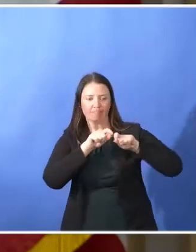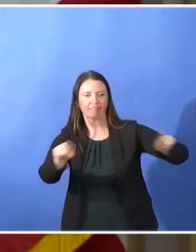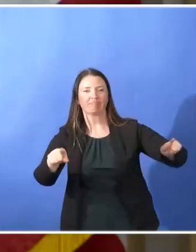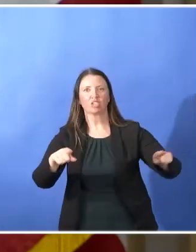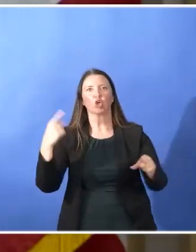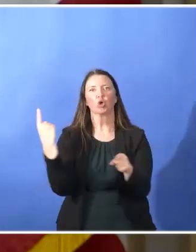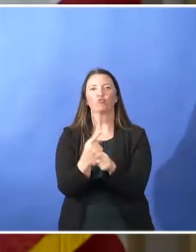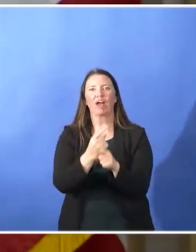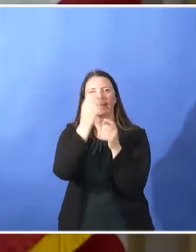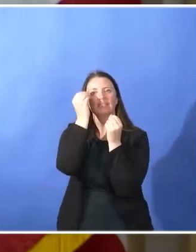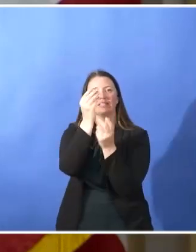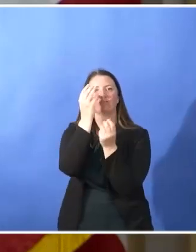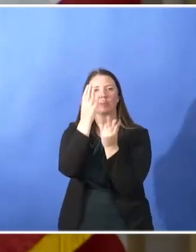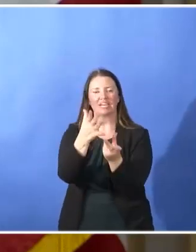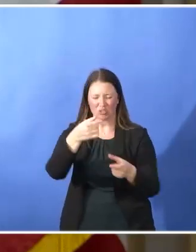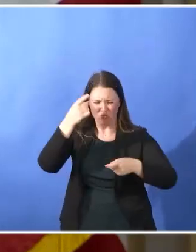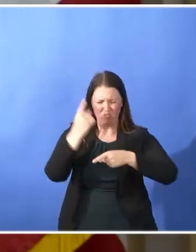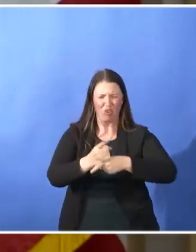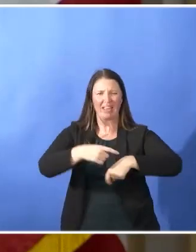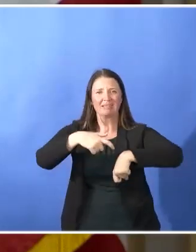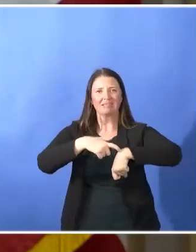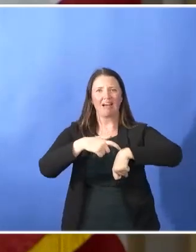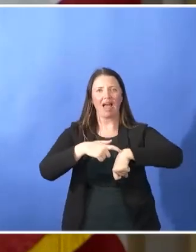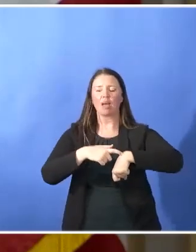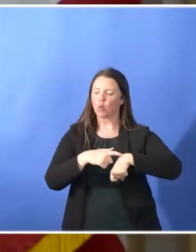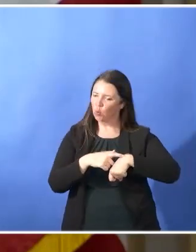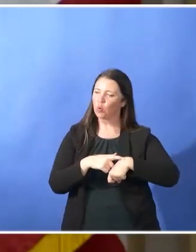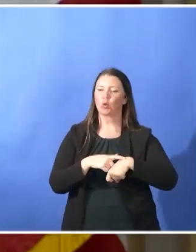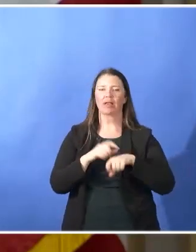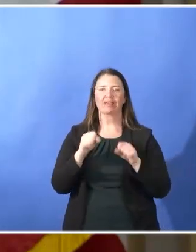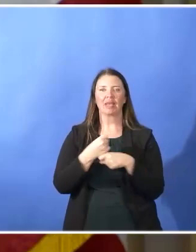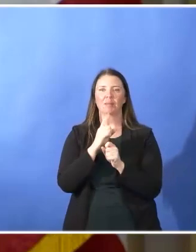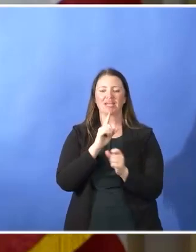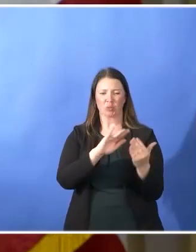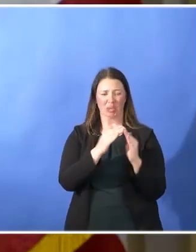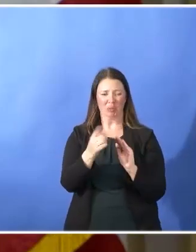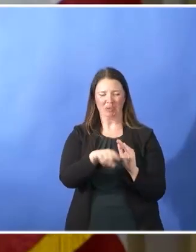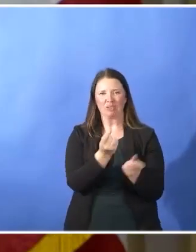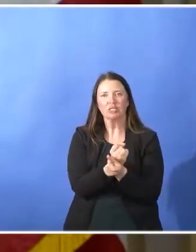RIGHT TIME CAN KEEP PEOPLE SAFE. WE UPDATE OUR EMERGENCY ALERT SYSTEM TO MAKE SURE THE MESSAGES IT PROVIDES ARE CLEAR